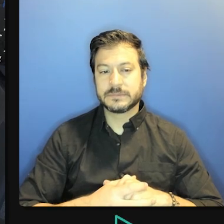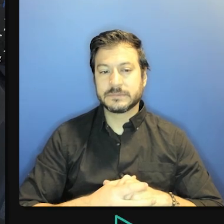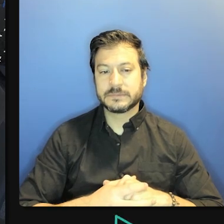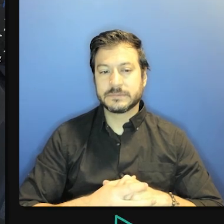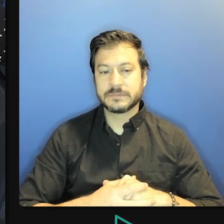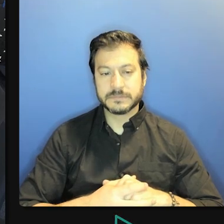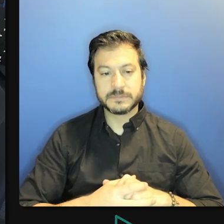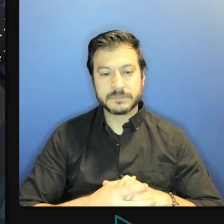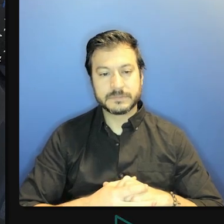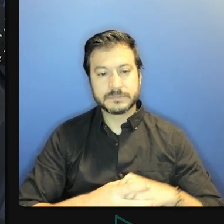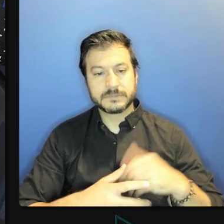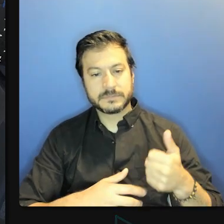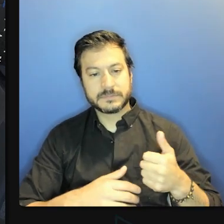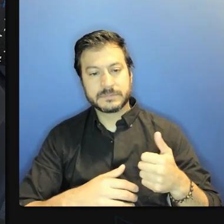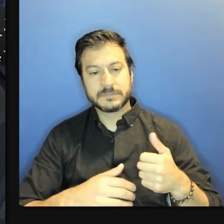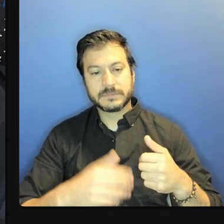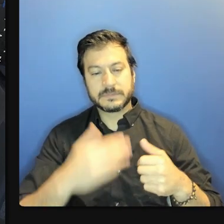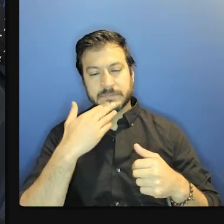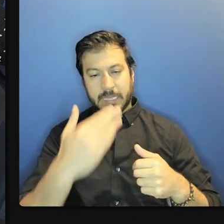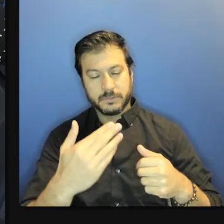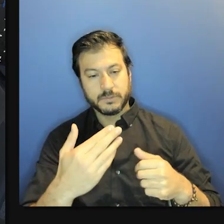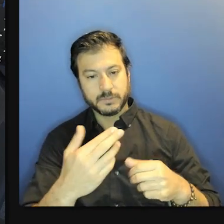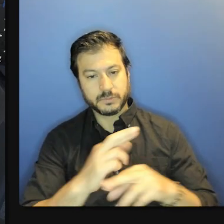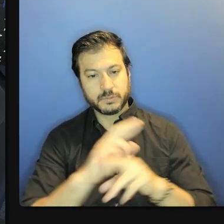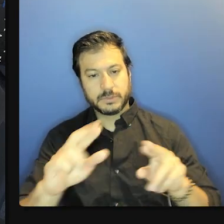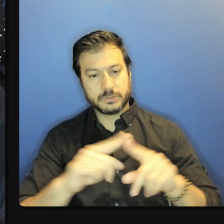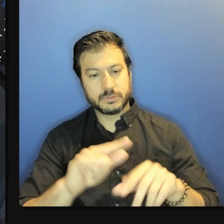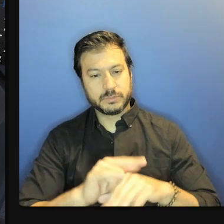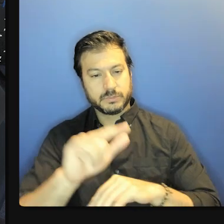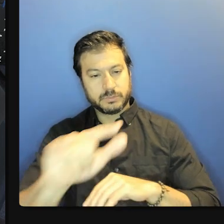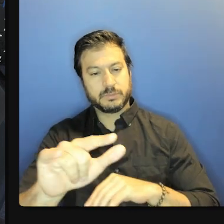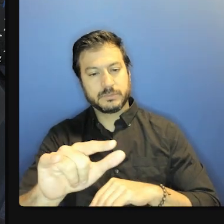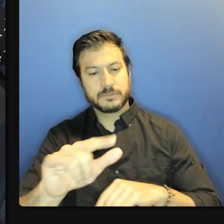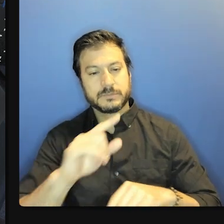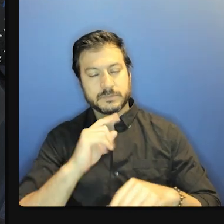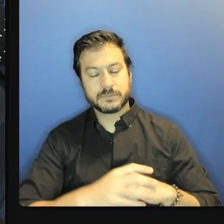Cessna ASXGSA is cleared to Hillsboro Airport as filed.